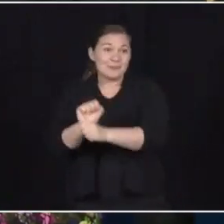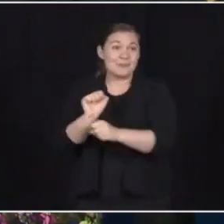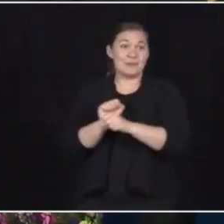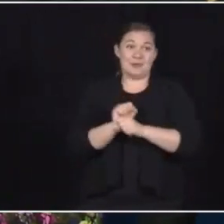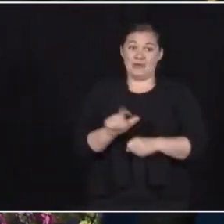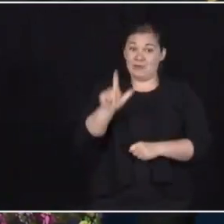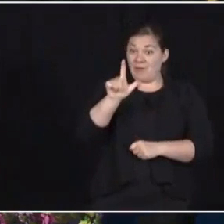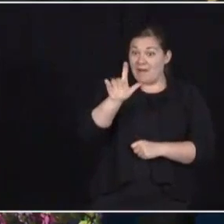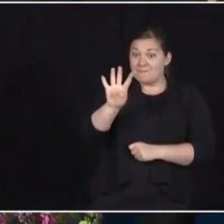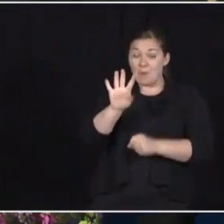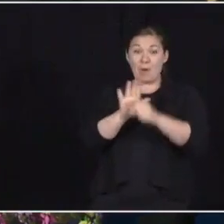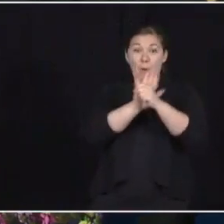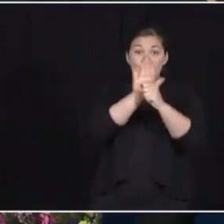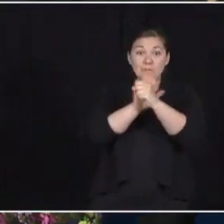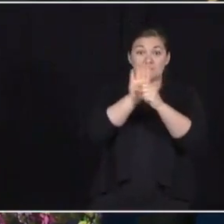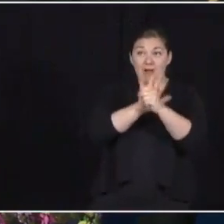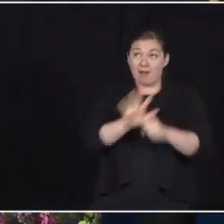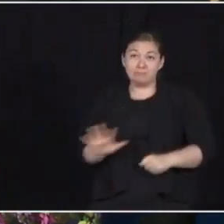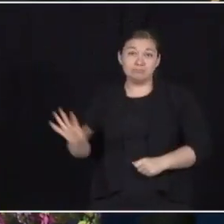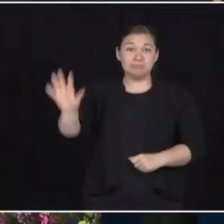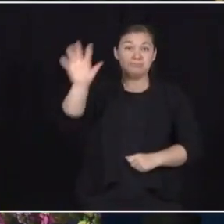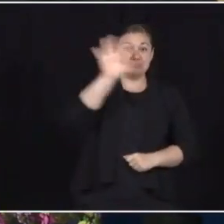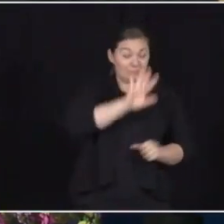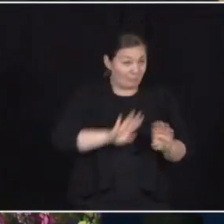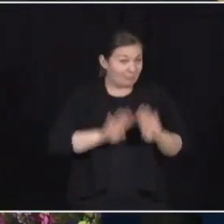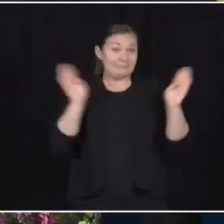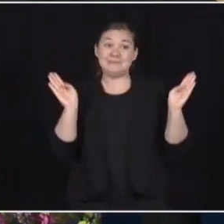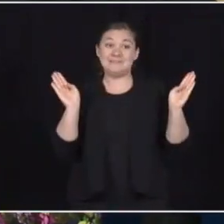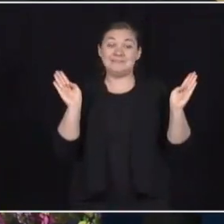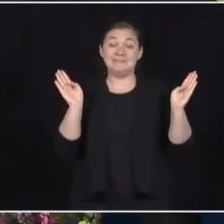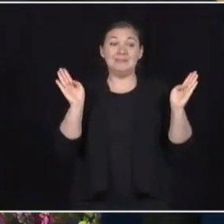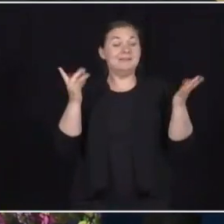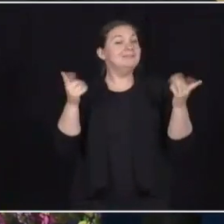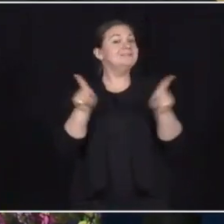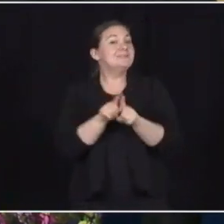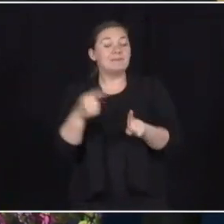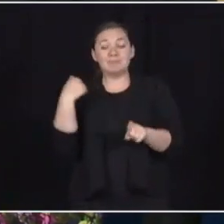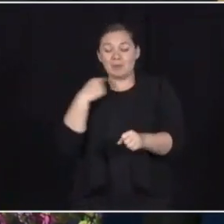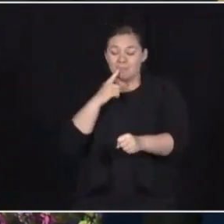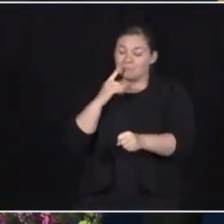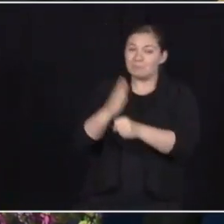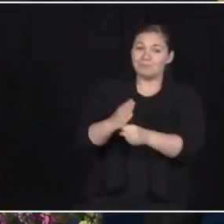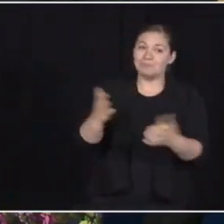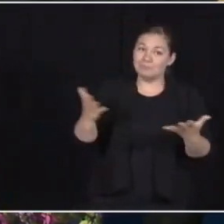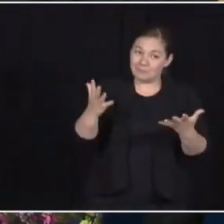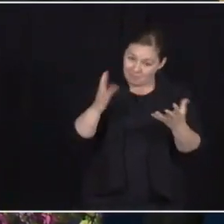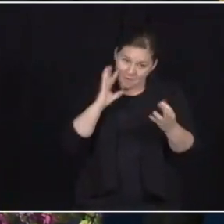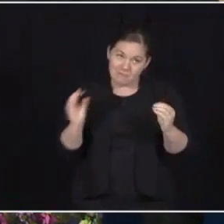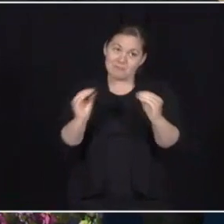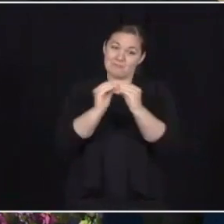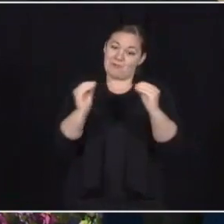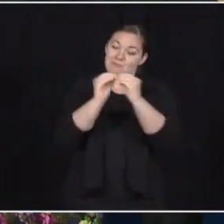In 24 regions of our province. And just as he promised, we are providing another update.